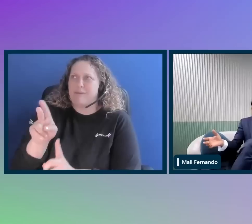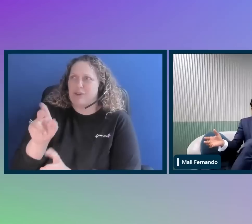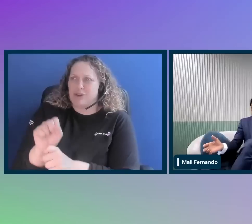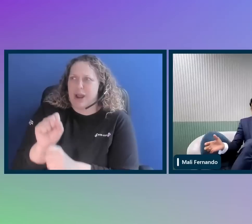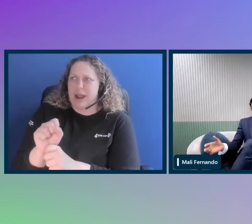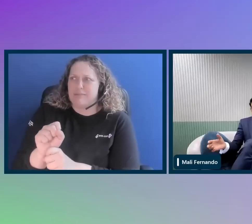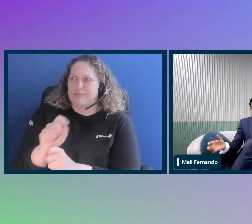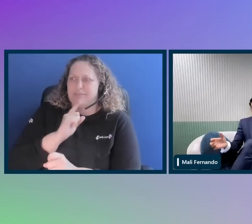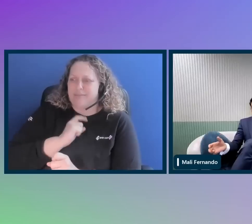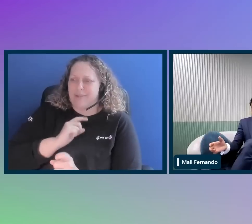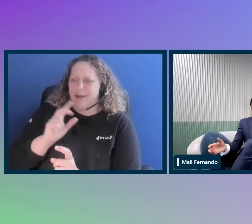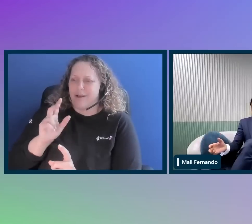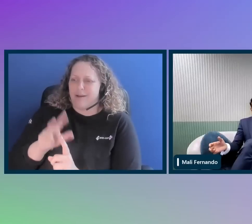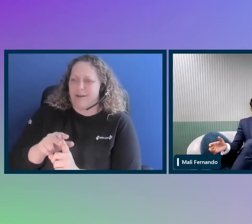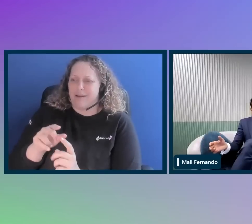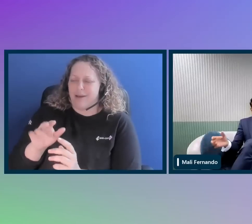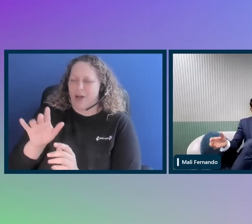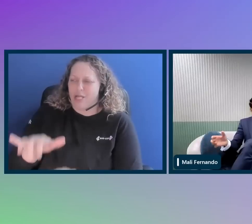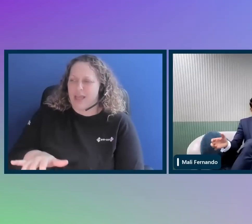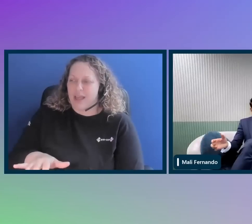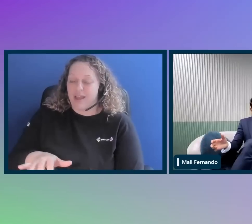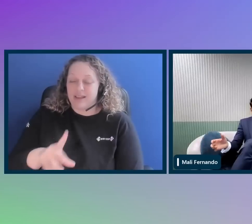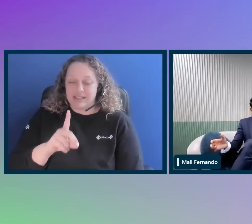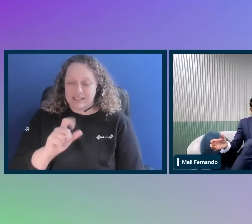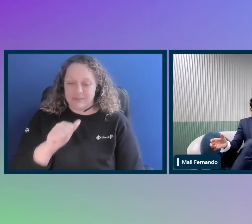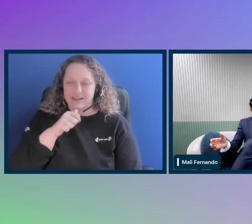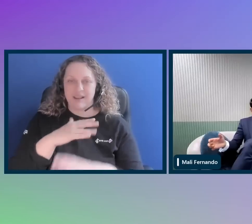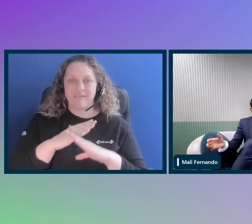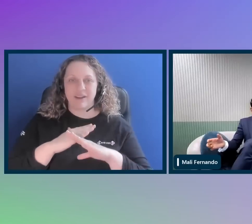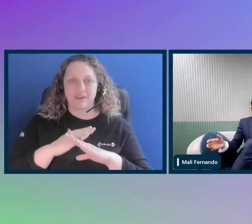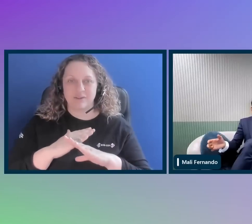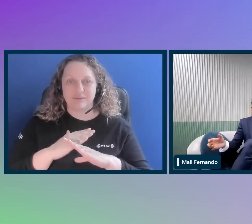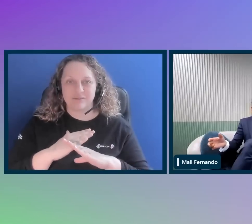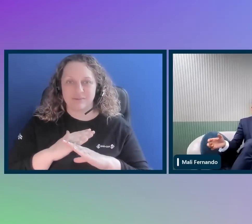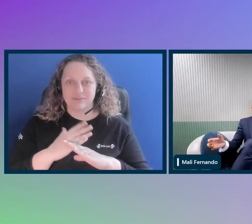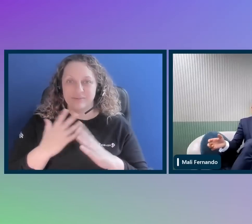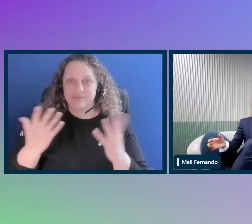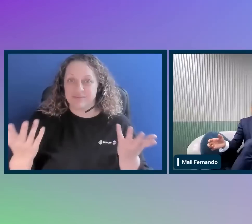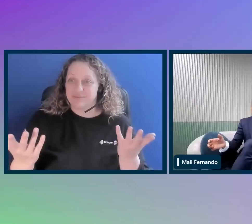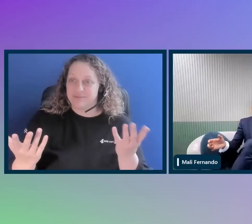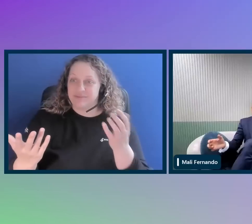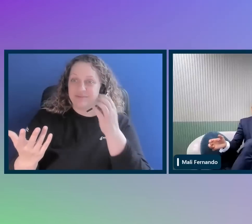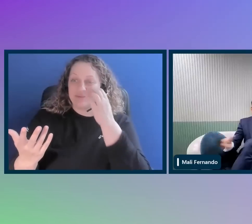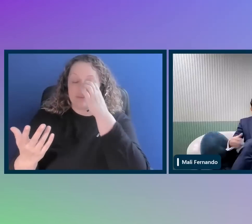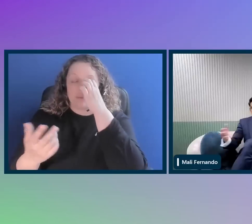your disability isn't a barrier, in many of those countries, there's no regulatory obligation to do that.